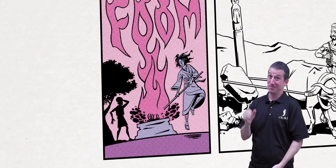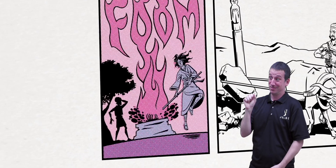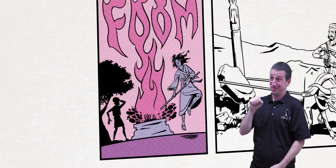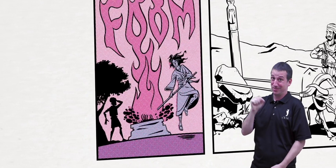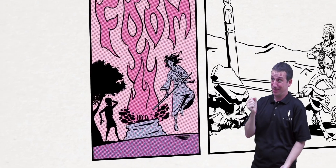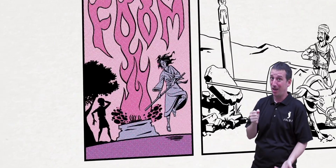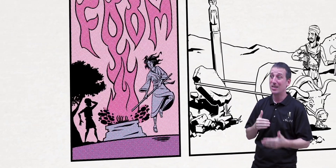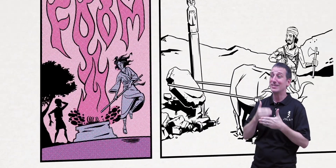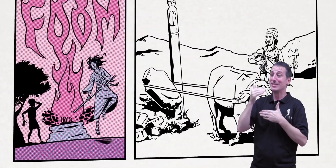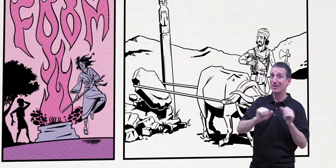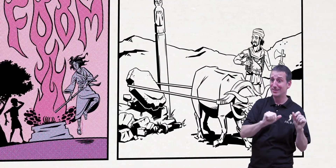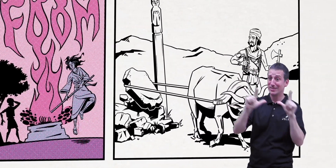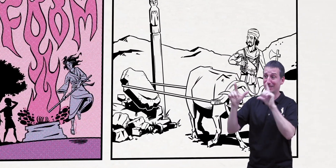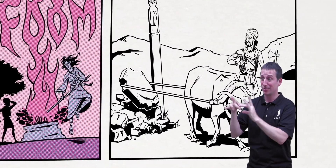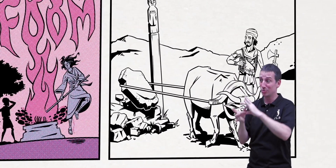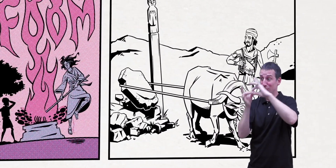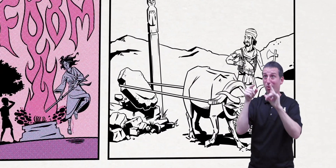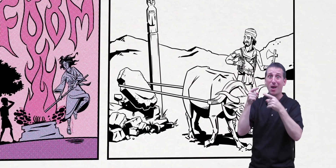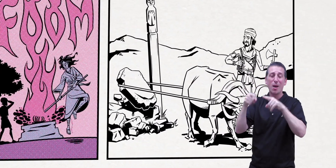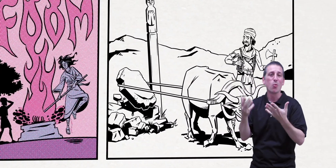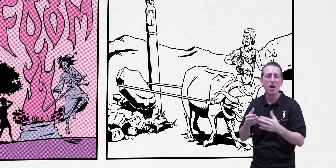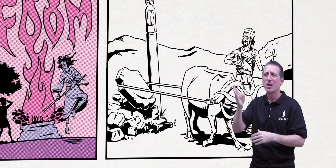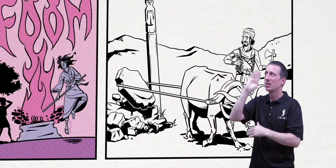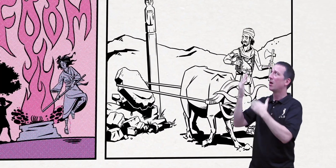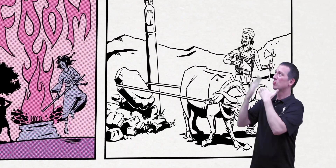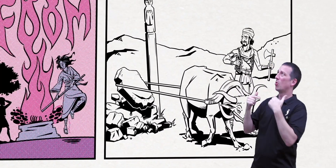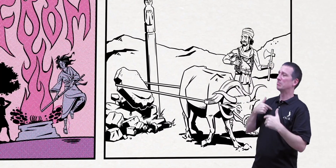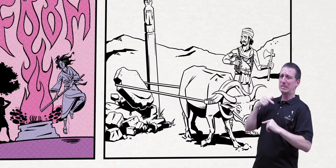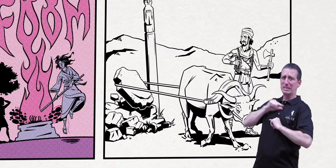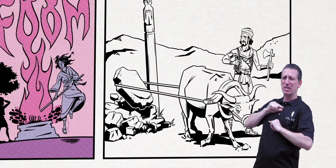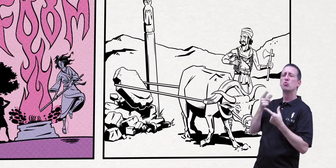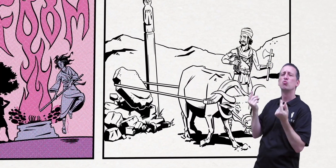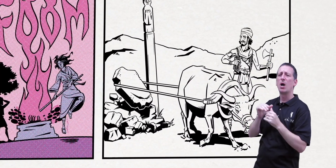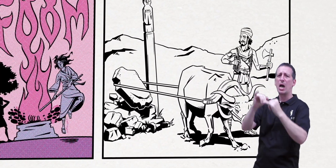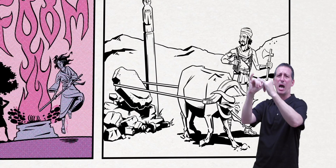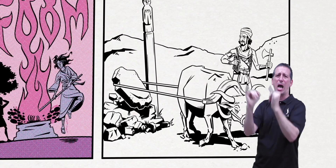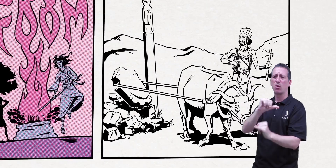Tim: And that’s not all. In the next scene, God tells Gideon to tear down an altar